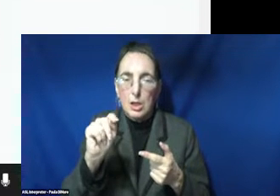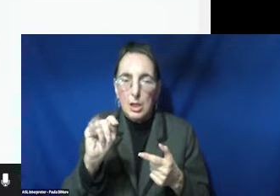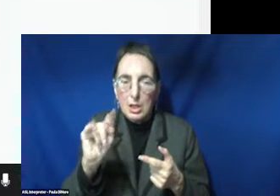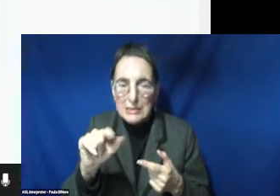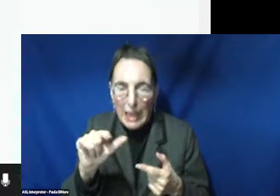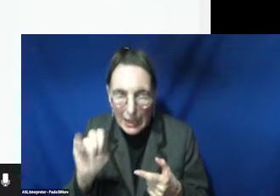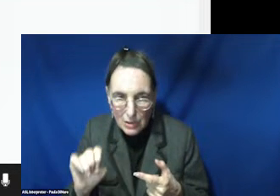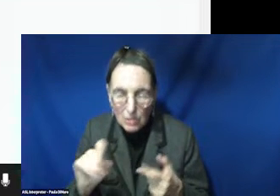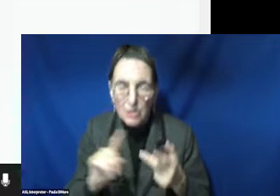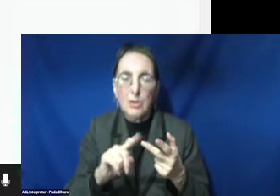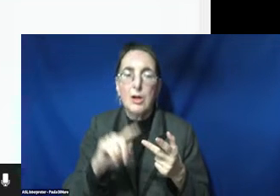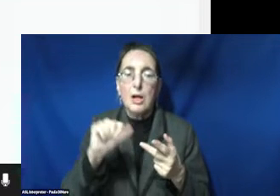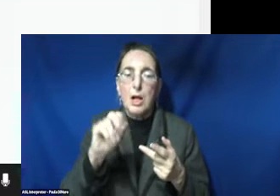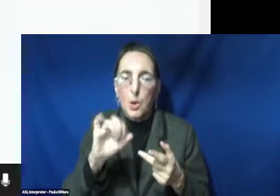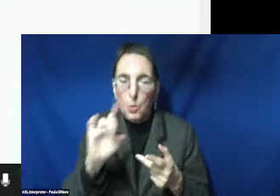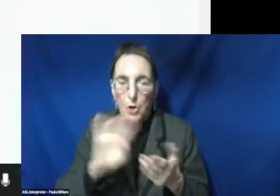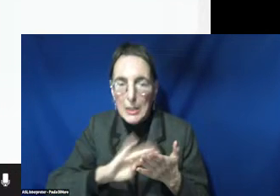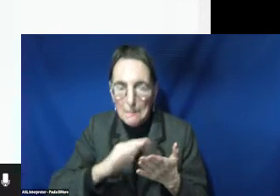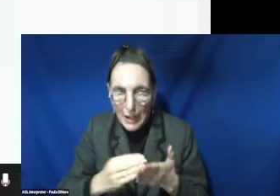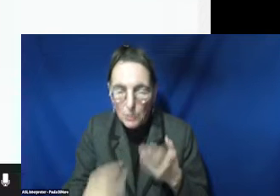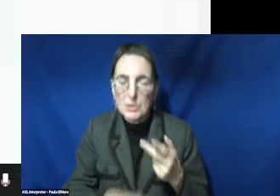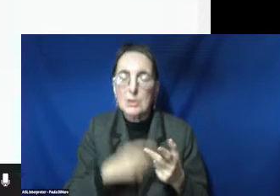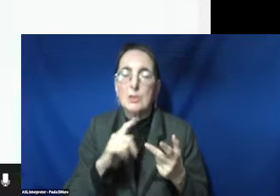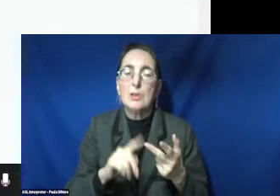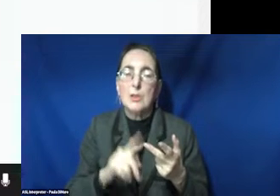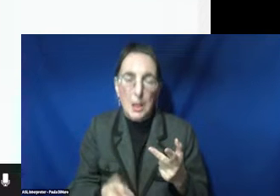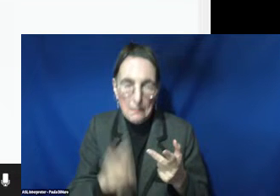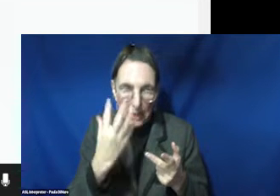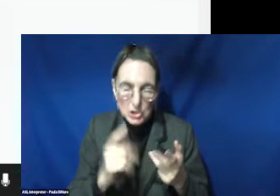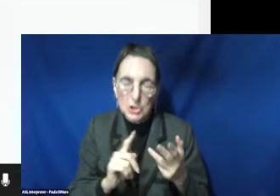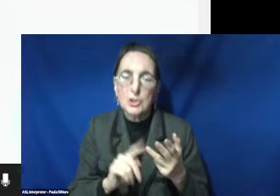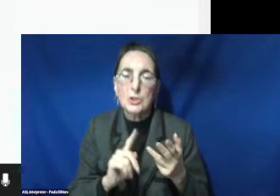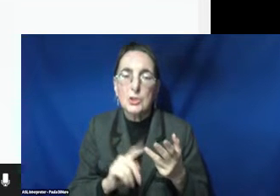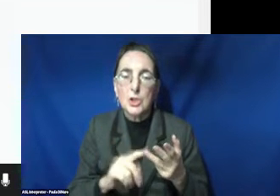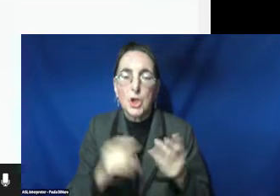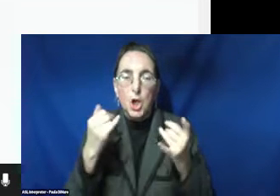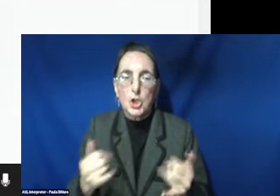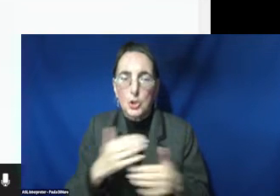current end date, and you have your actions. So Supplemental Funding Requests work the same as proposals.